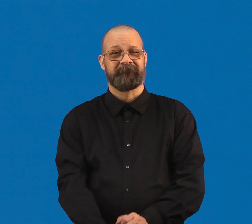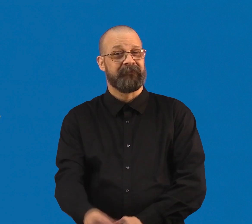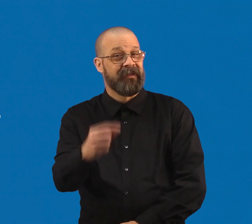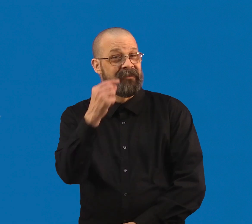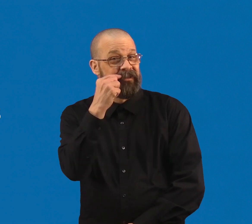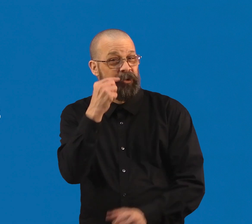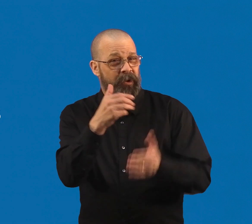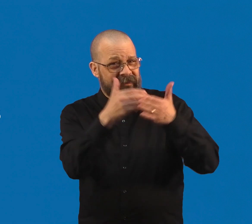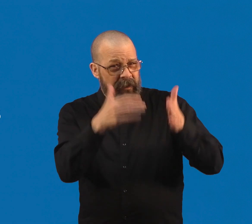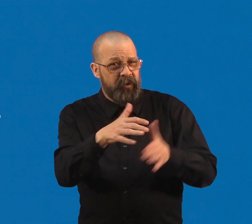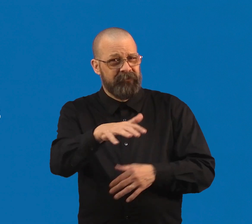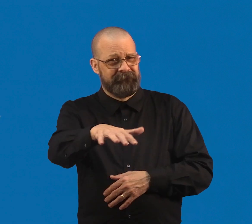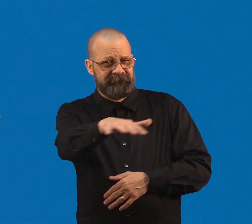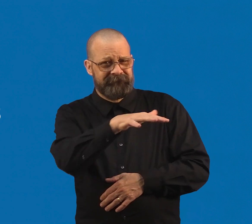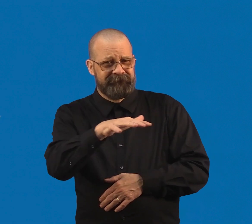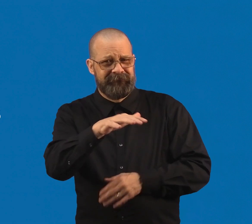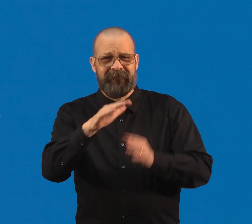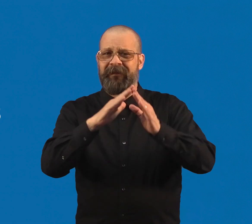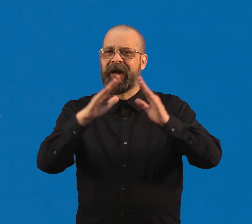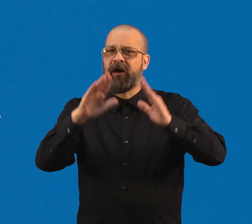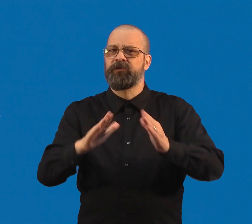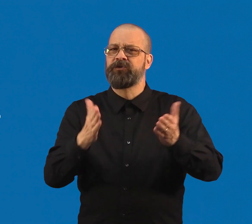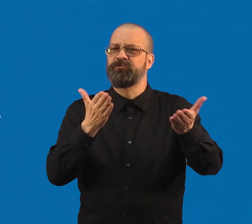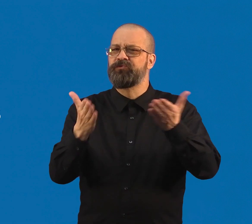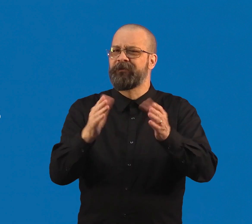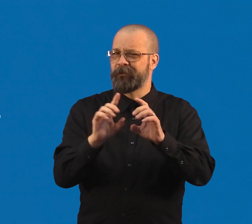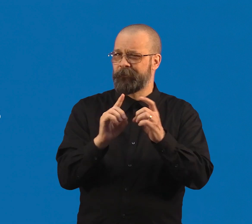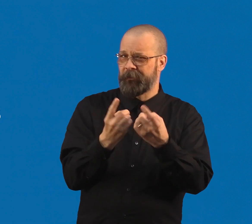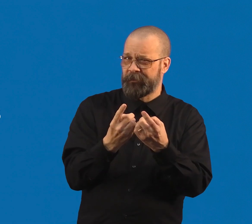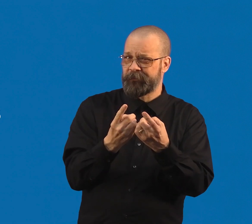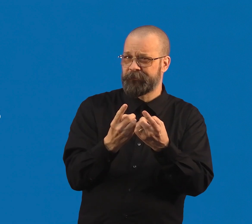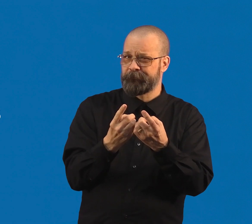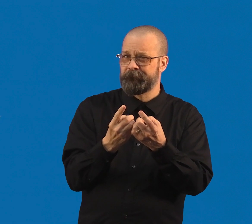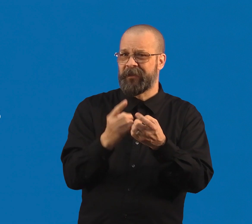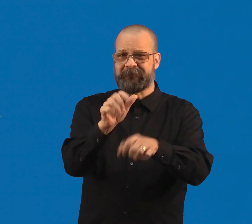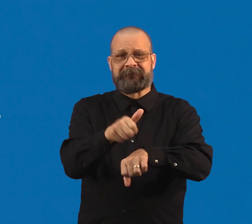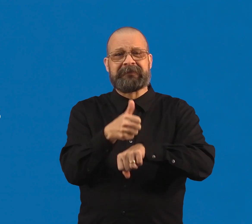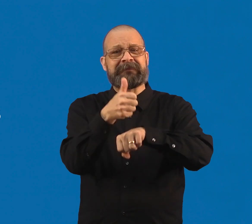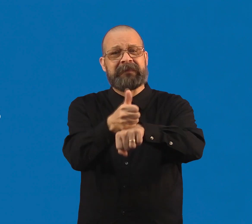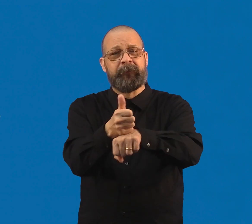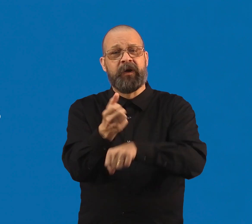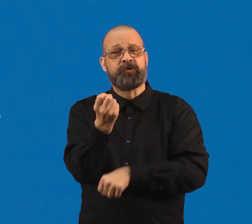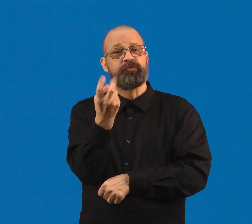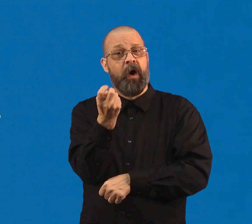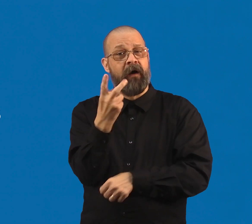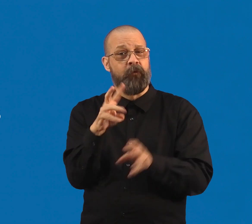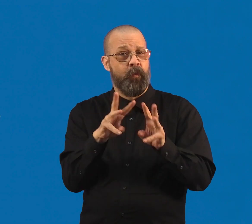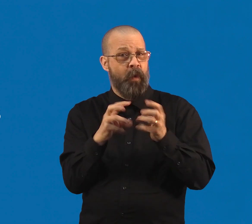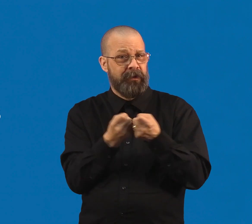The City of San Antonio's Neighborhood and Housing Services Department